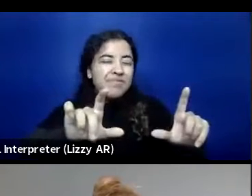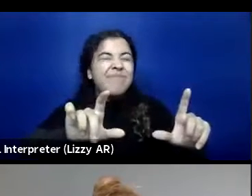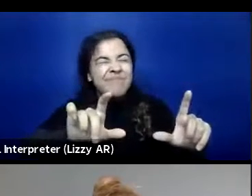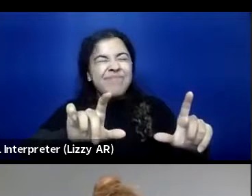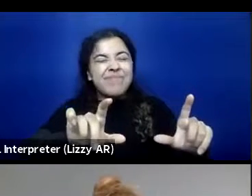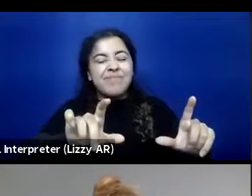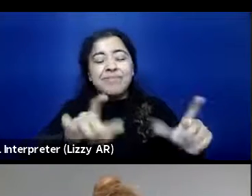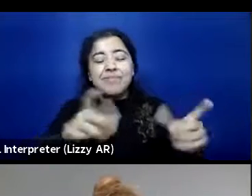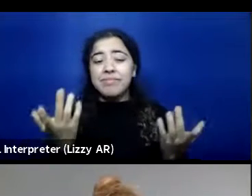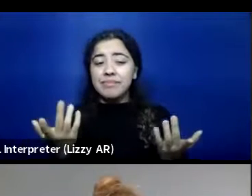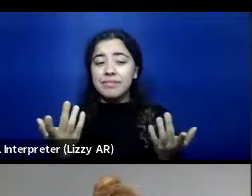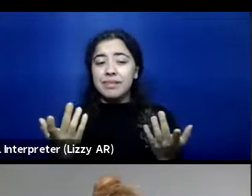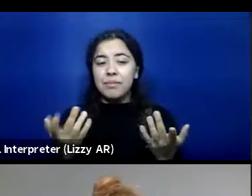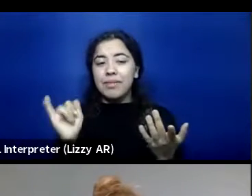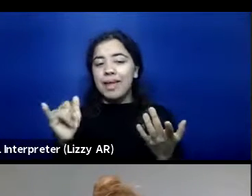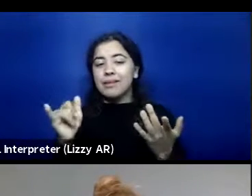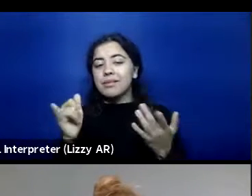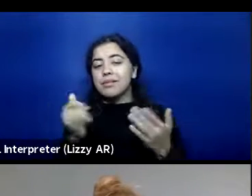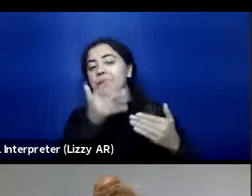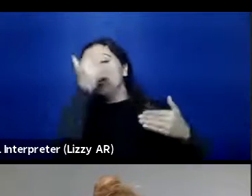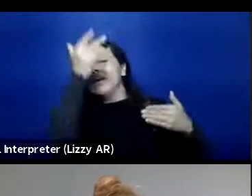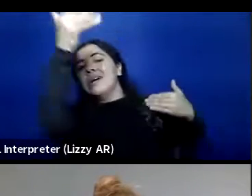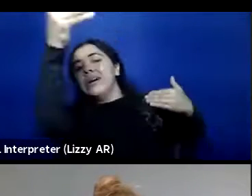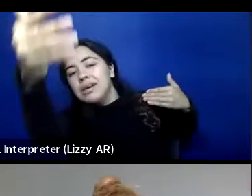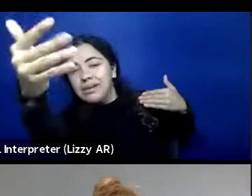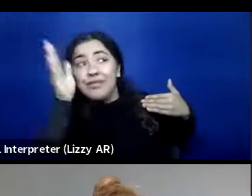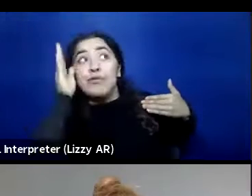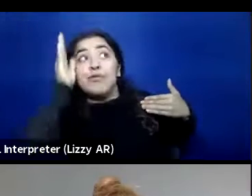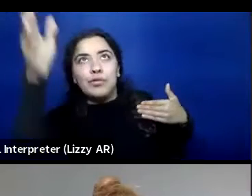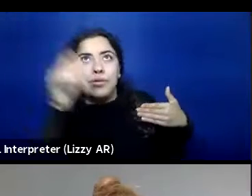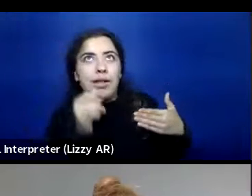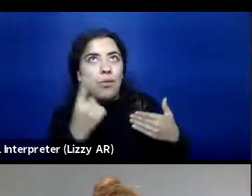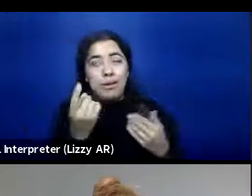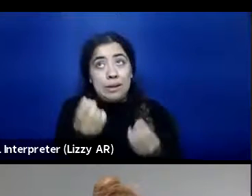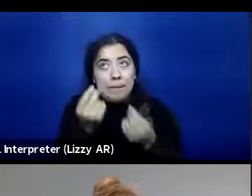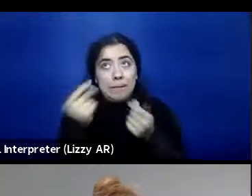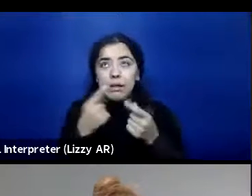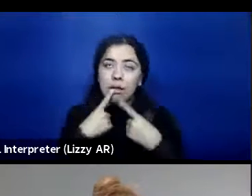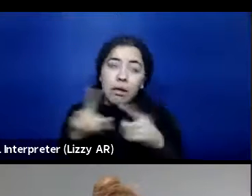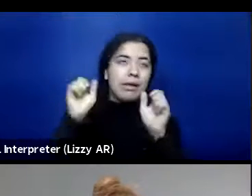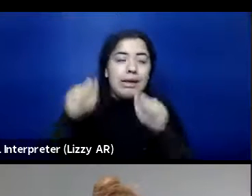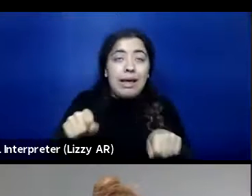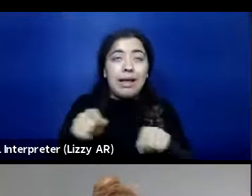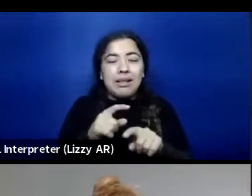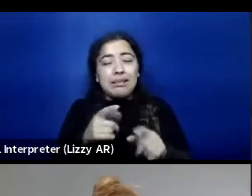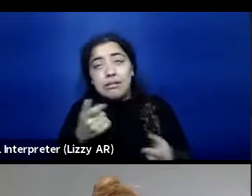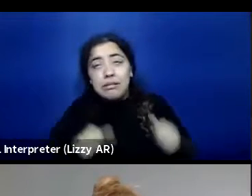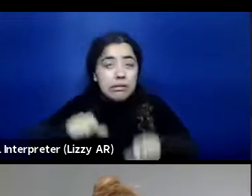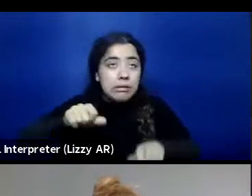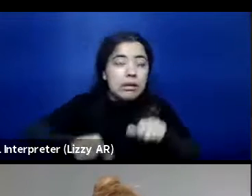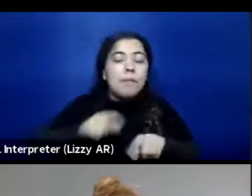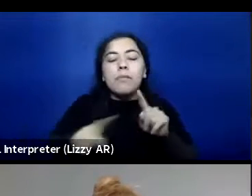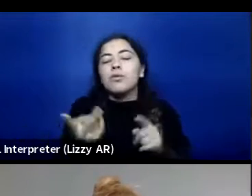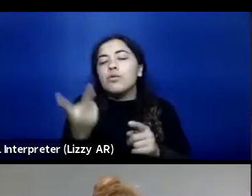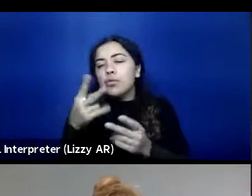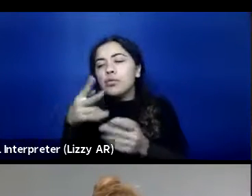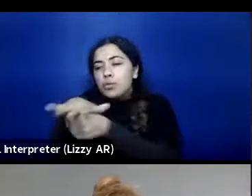not one which we can immediately and assure we will succeed at. But those are two areas where machine learning can make a big difference.